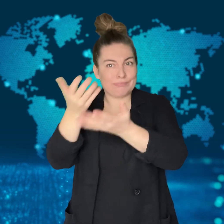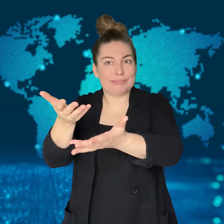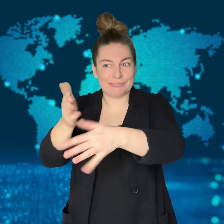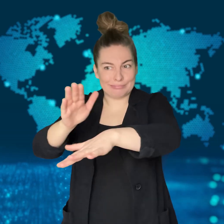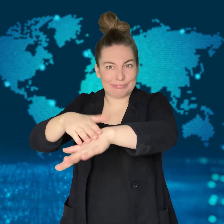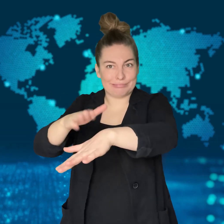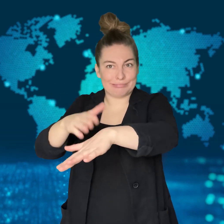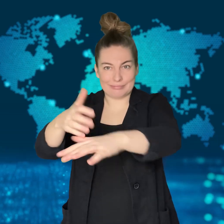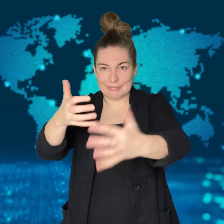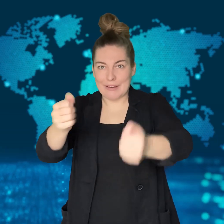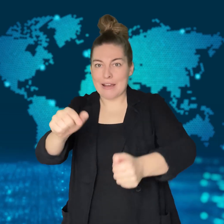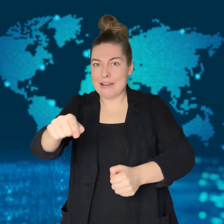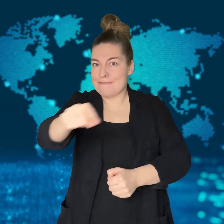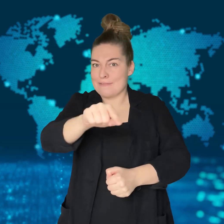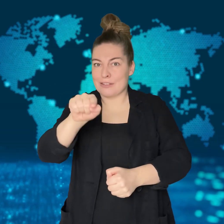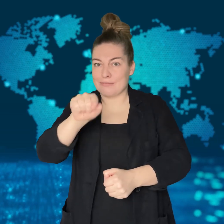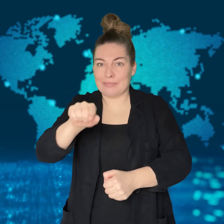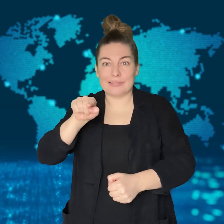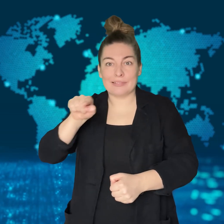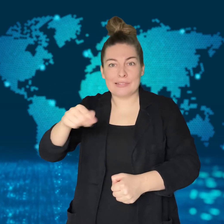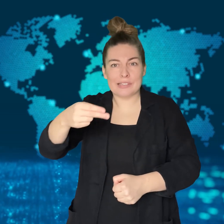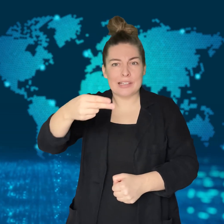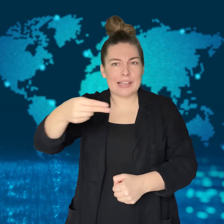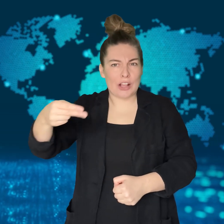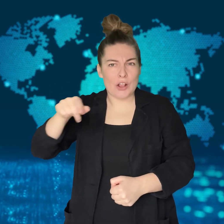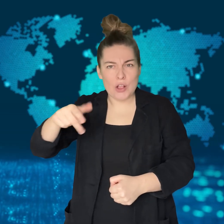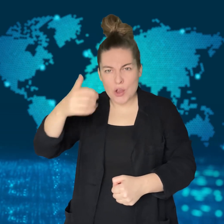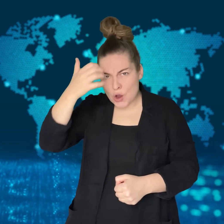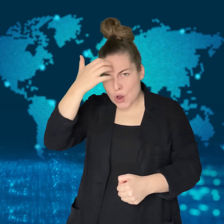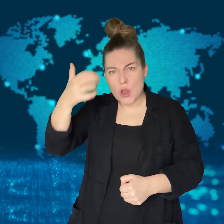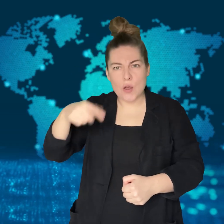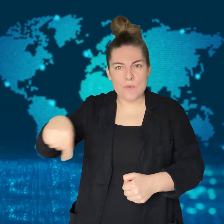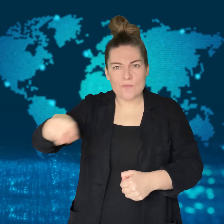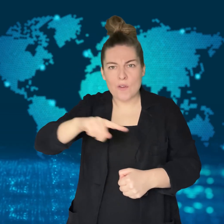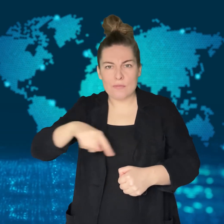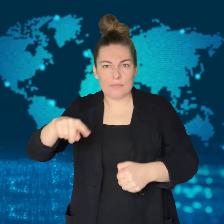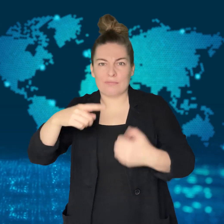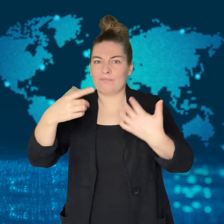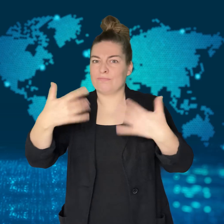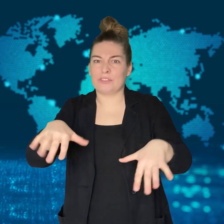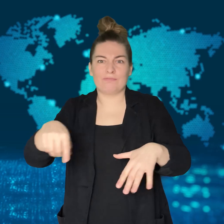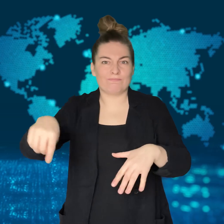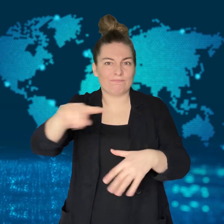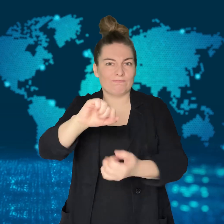They were arrested after Australian police tipped off